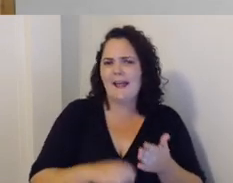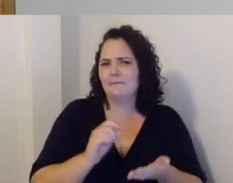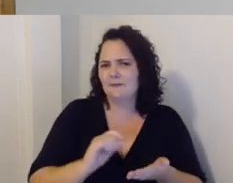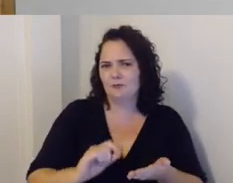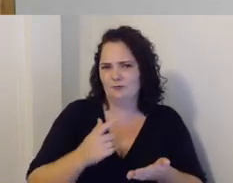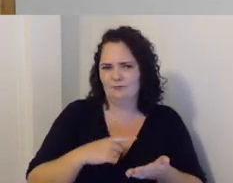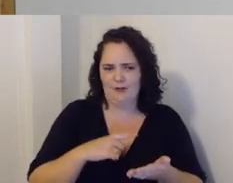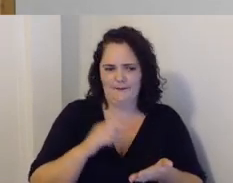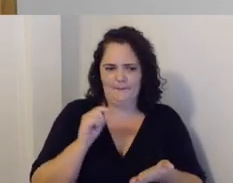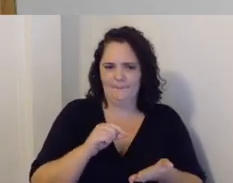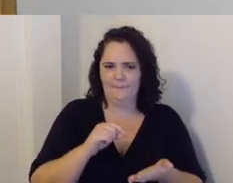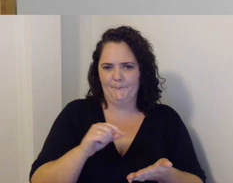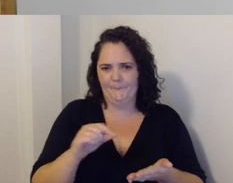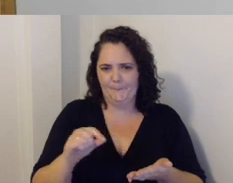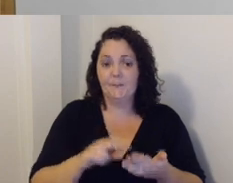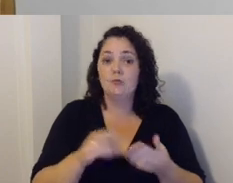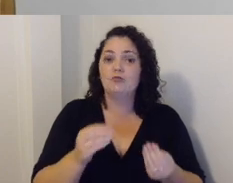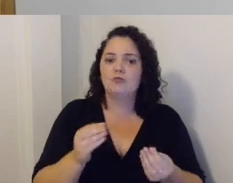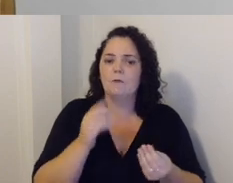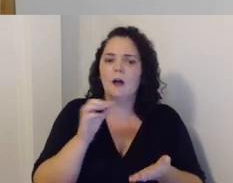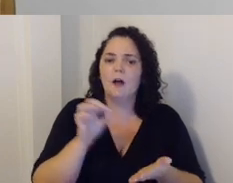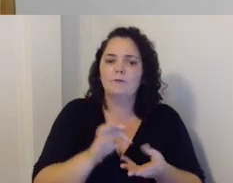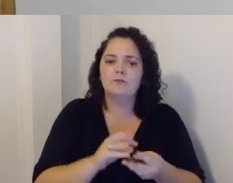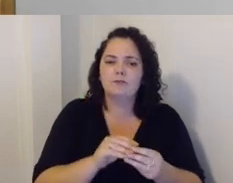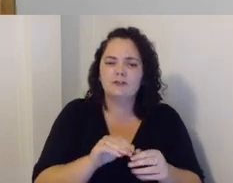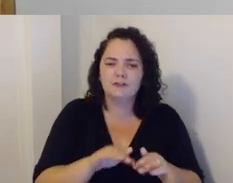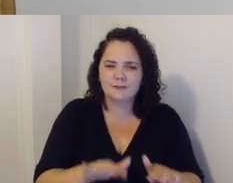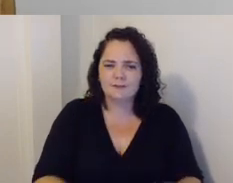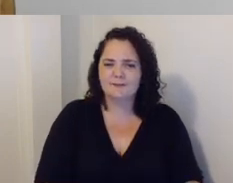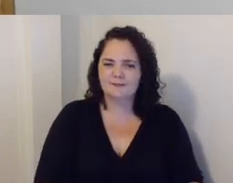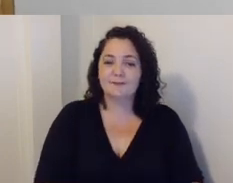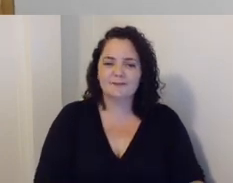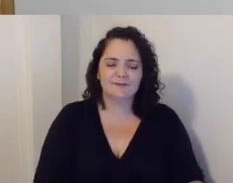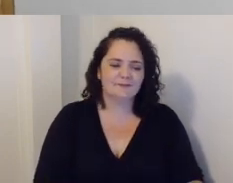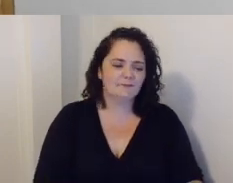which won't deposit very much graphite alright so there we go, I've got my chalk now let's get